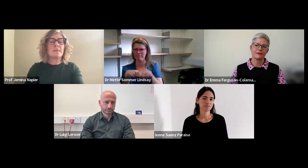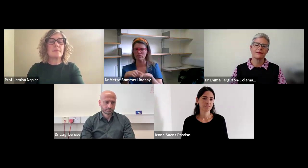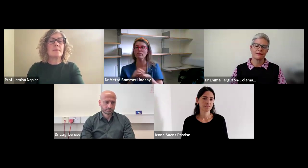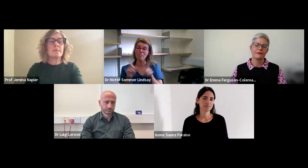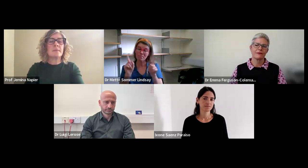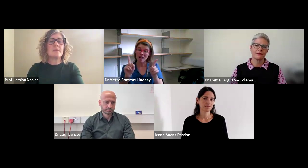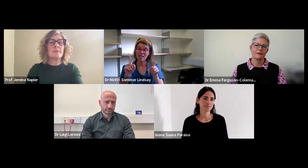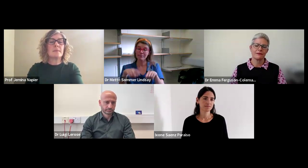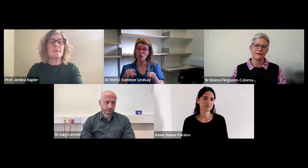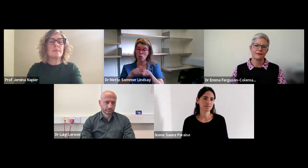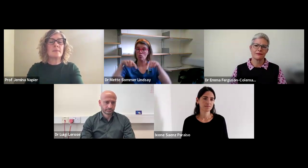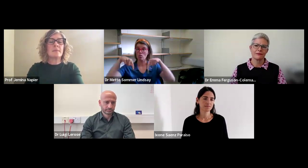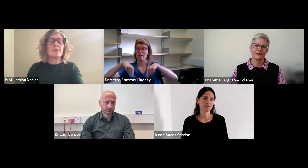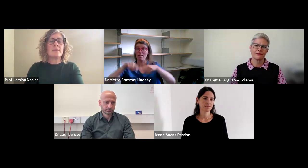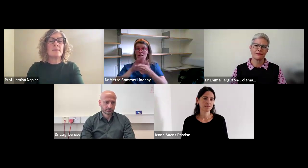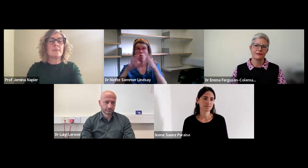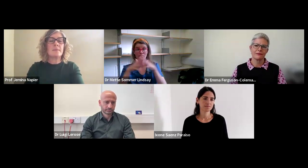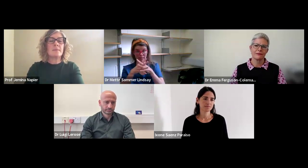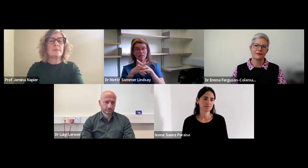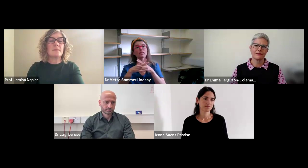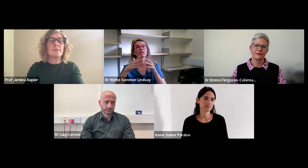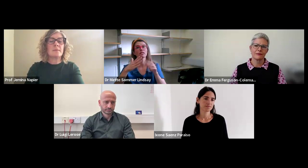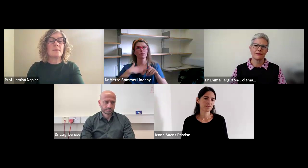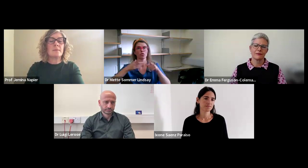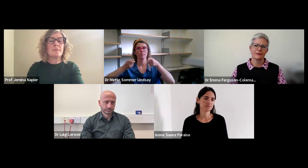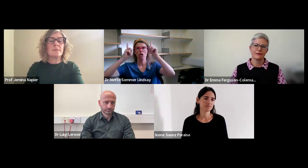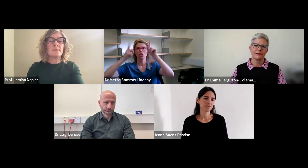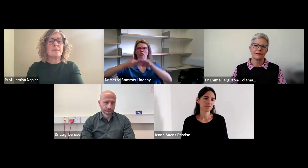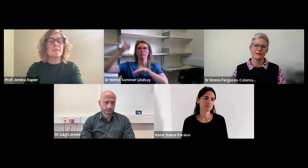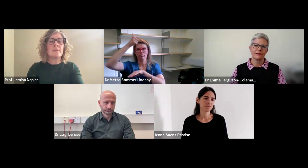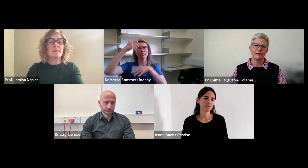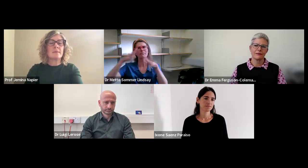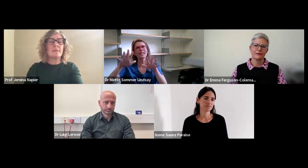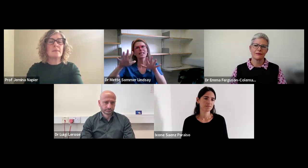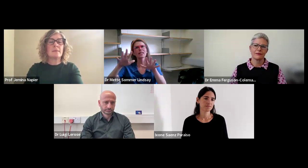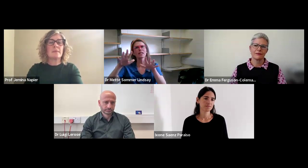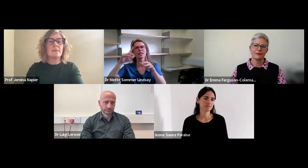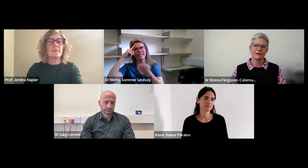good at telling me how to respond to those issues as well. Coming back here to work at Heriot-Watt,